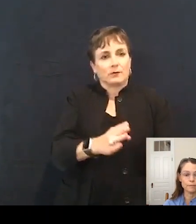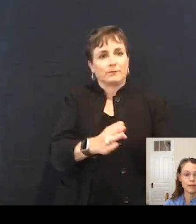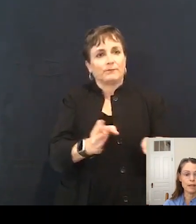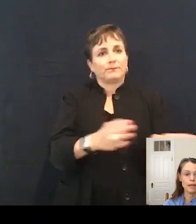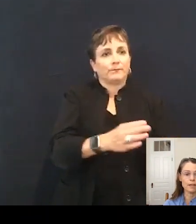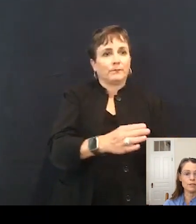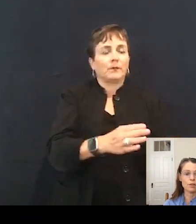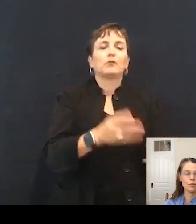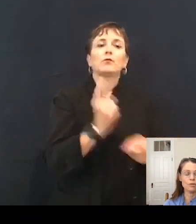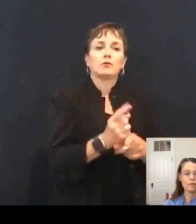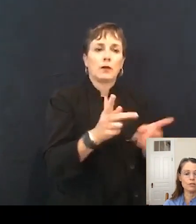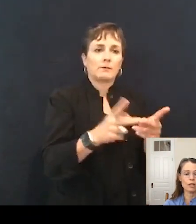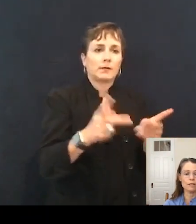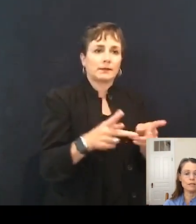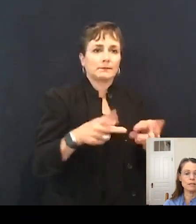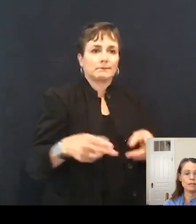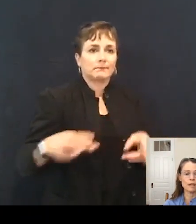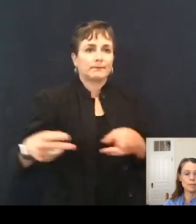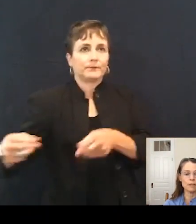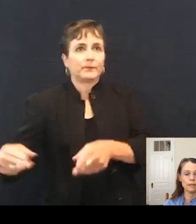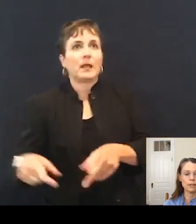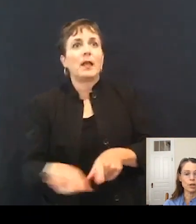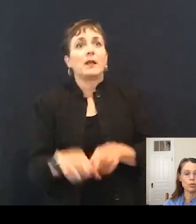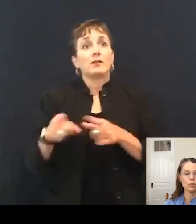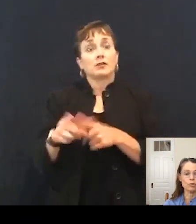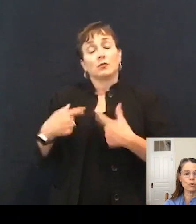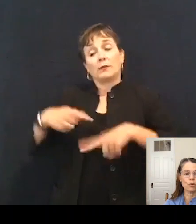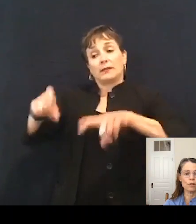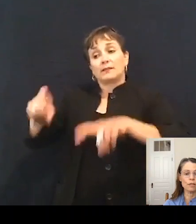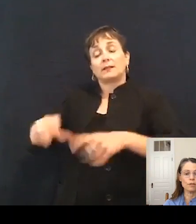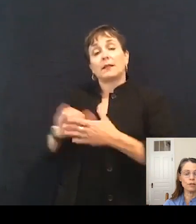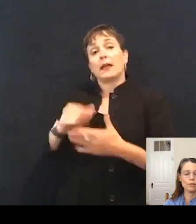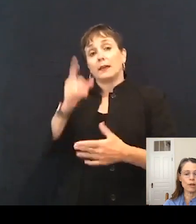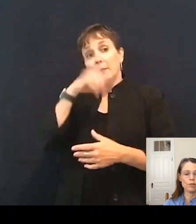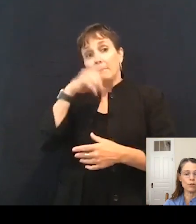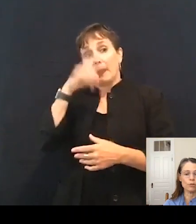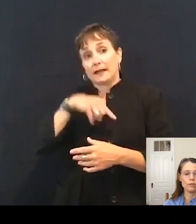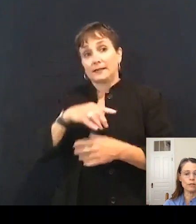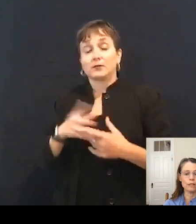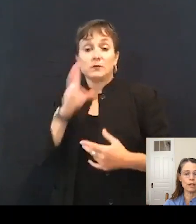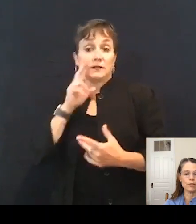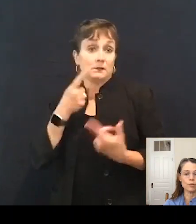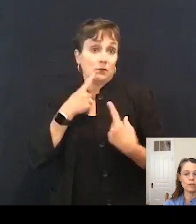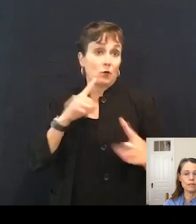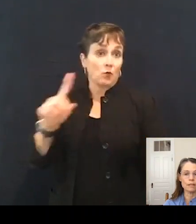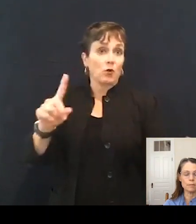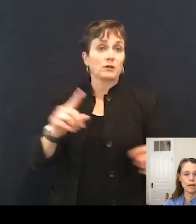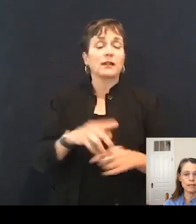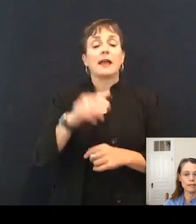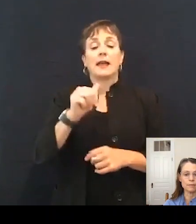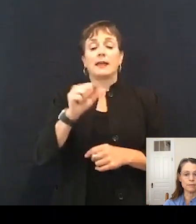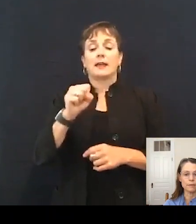ASOs injected systemically, restore hearing thresholds in USH1C mice.